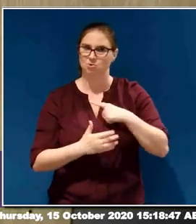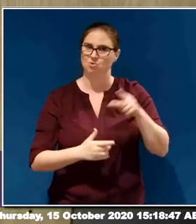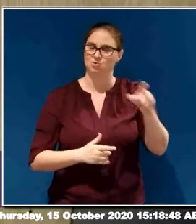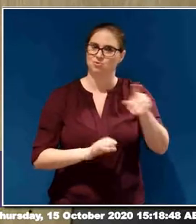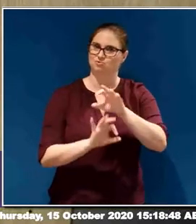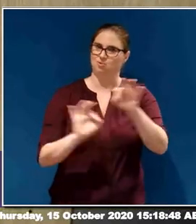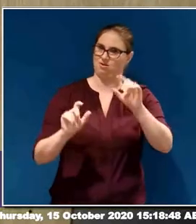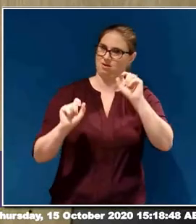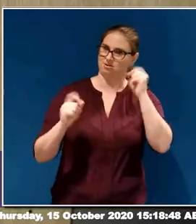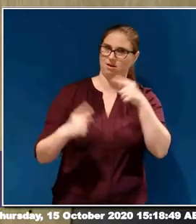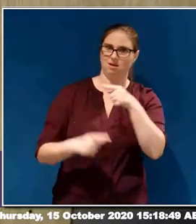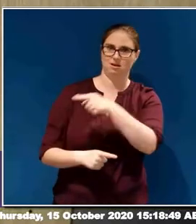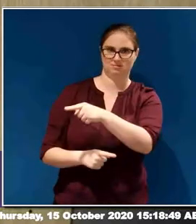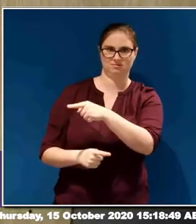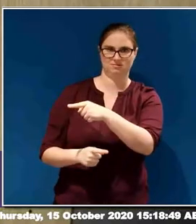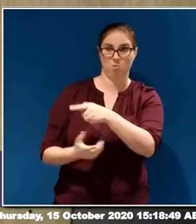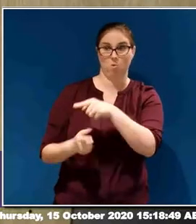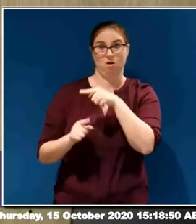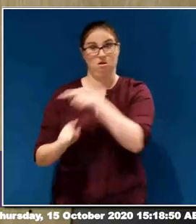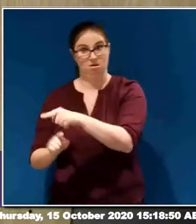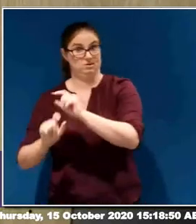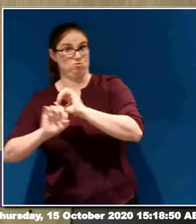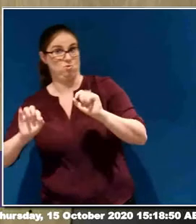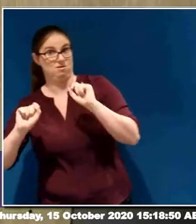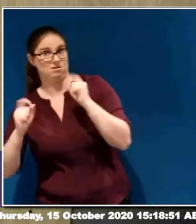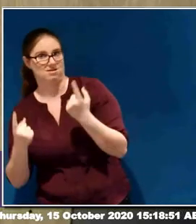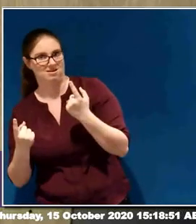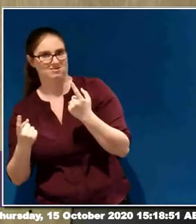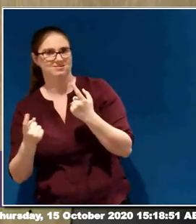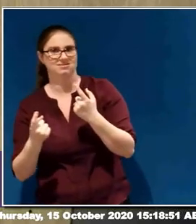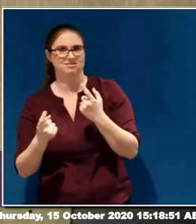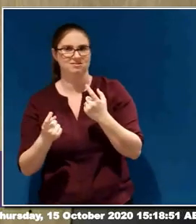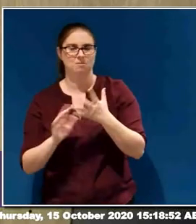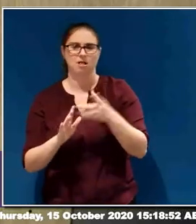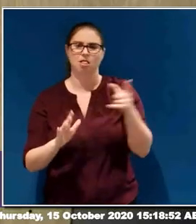"couldn't be bothered", and so on.